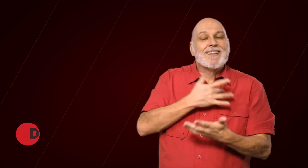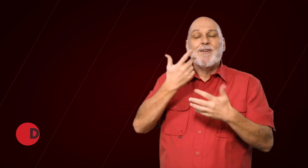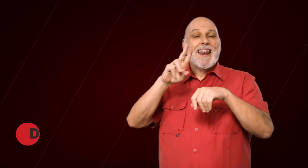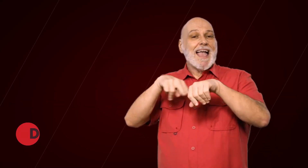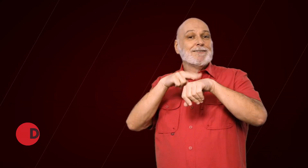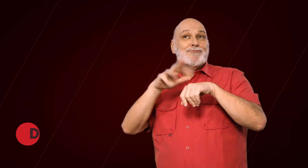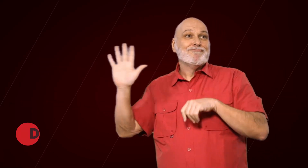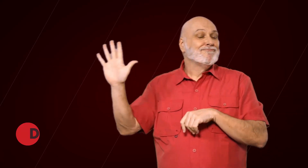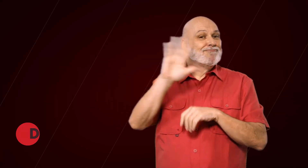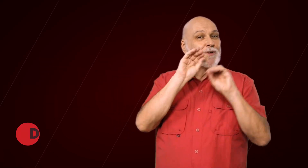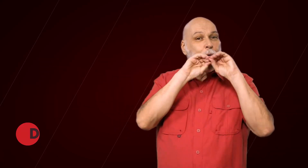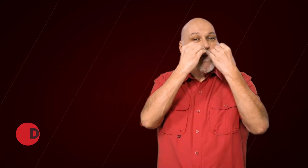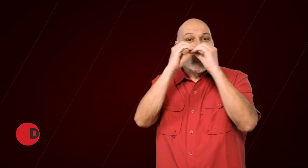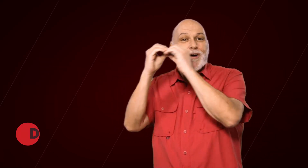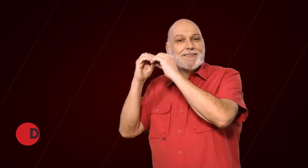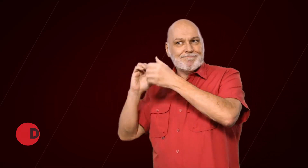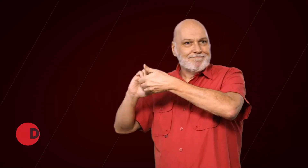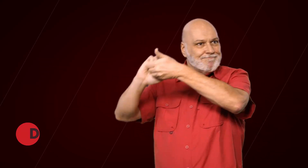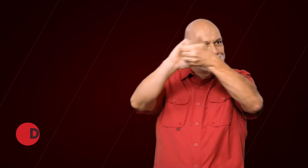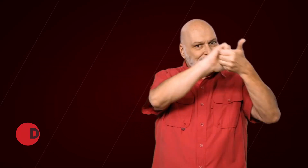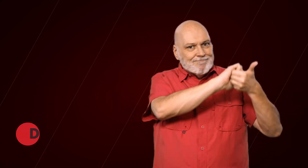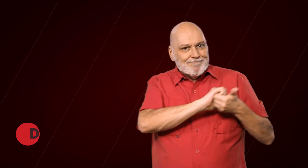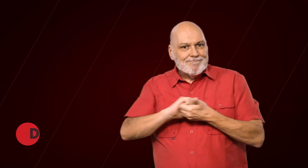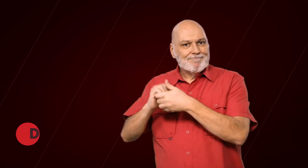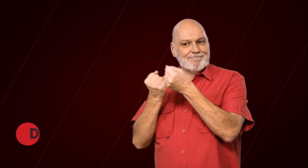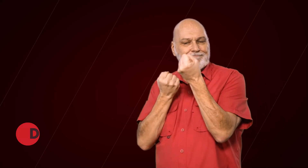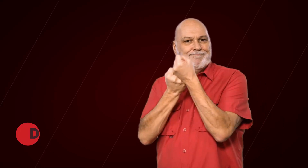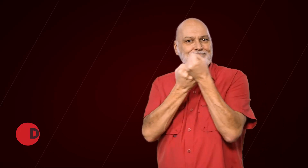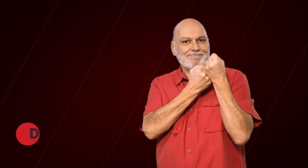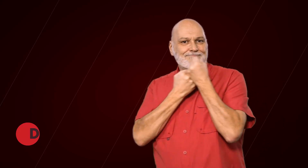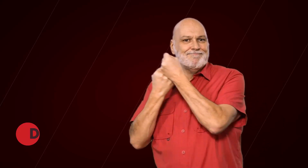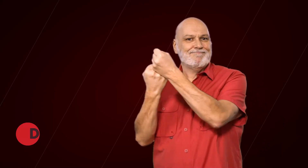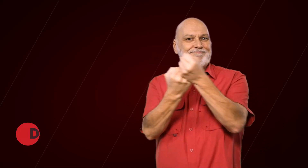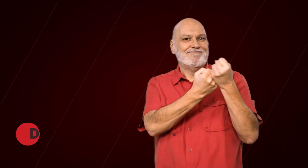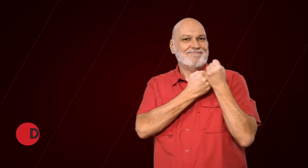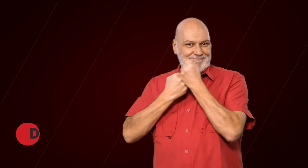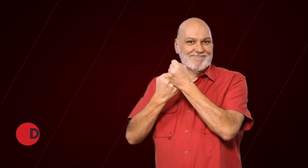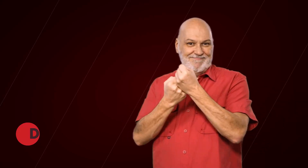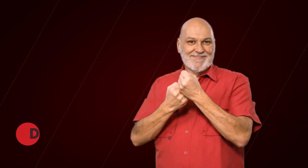with provinces and national organizations.